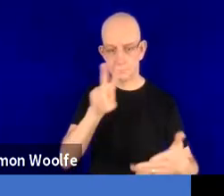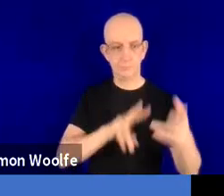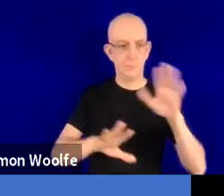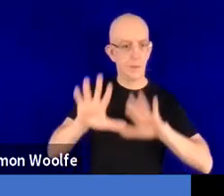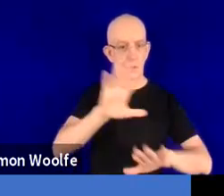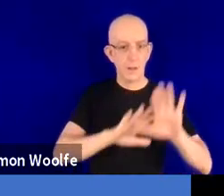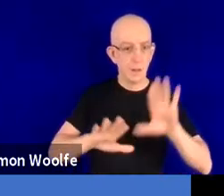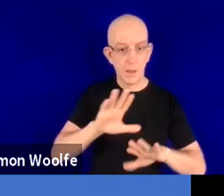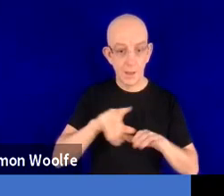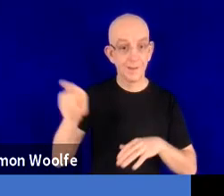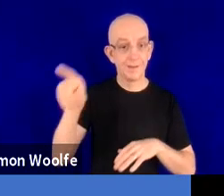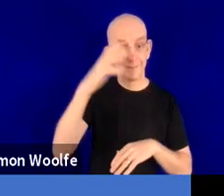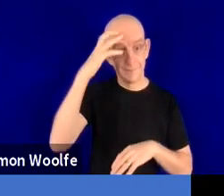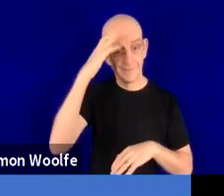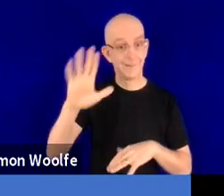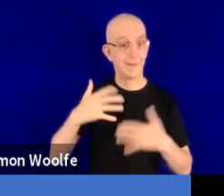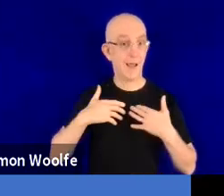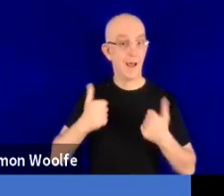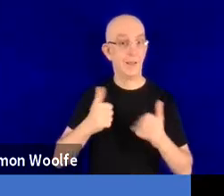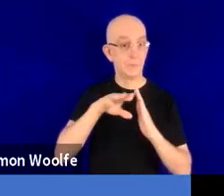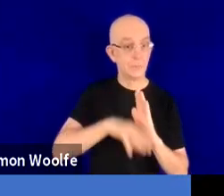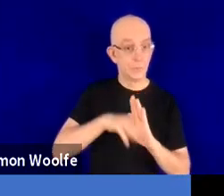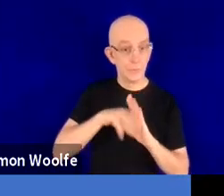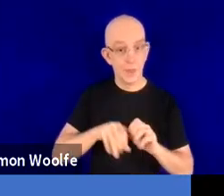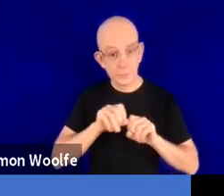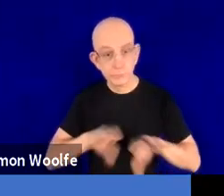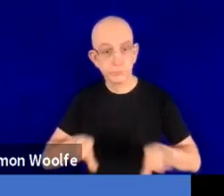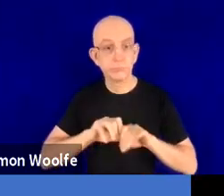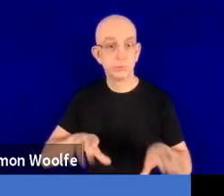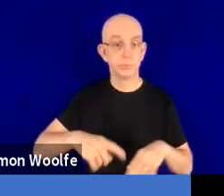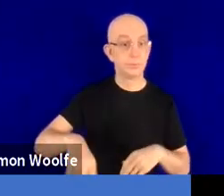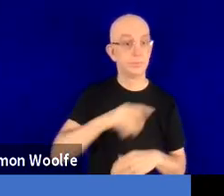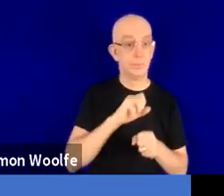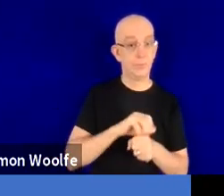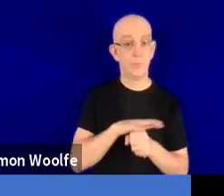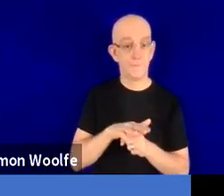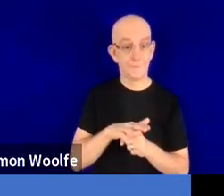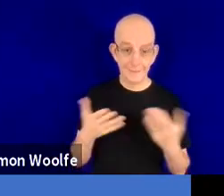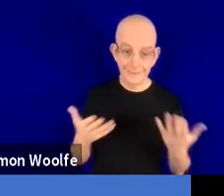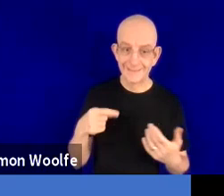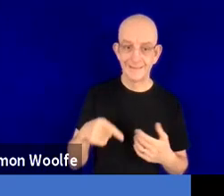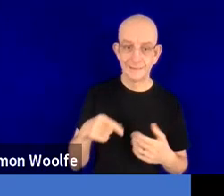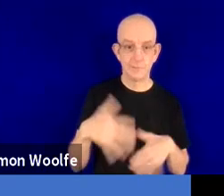and the type of benefits they could access during the crisis. And it's still happening